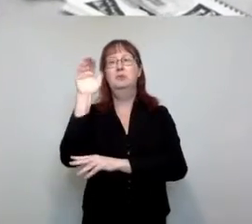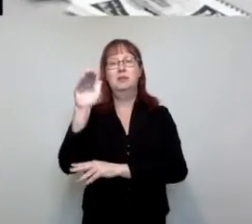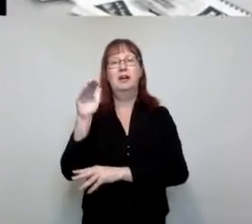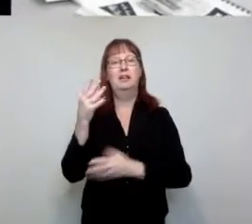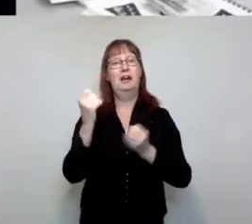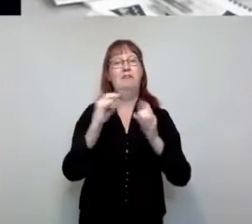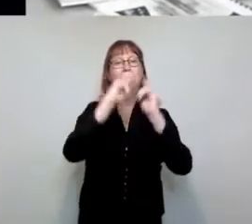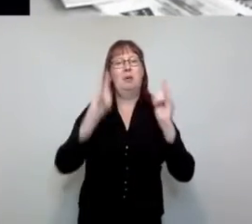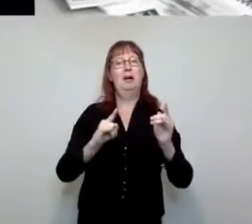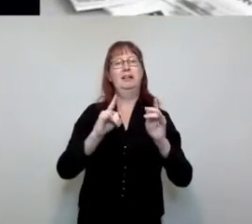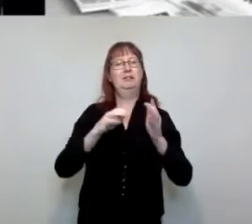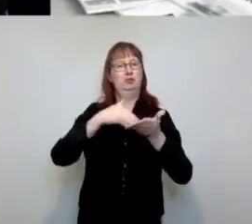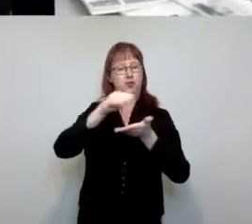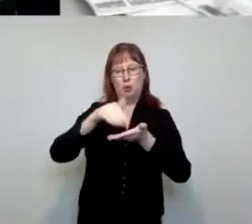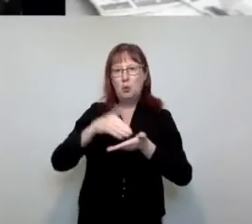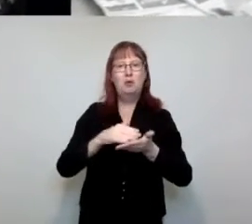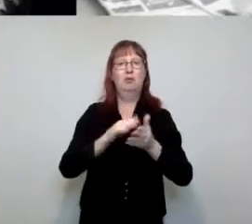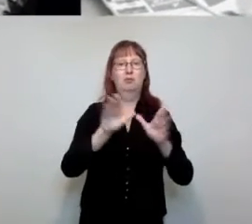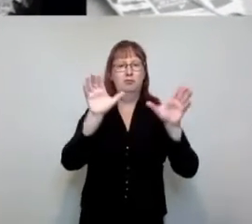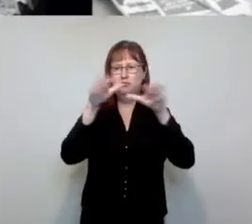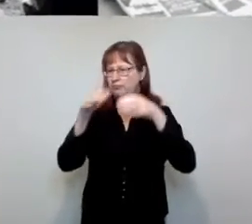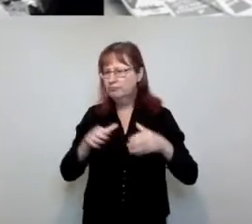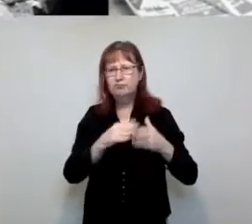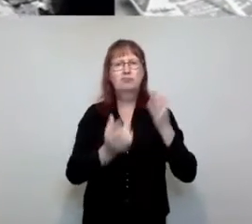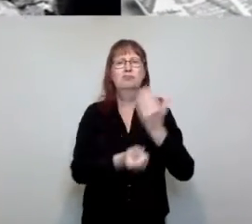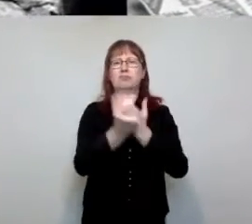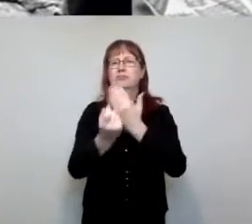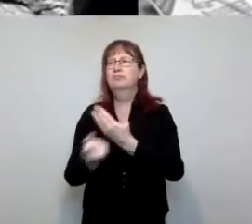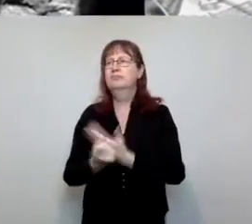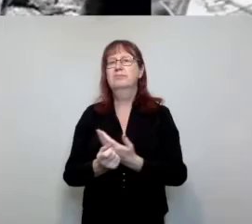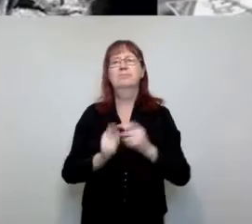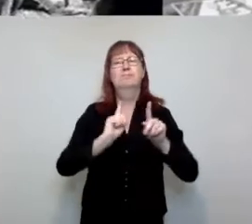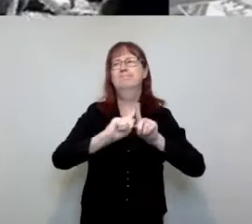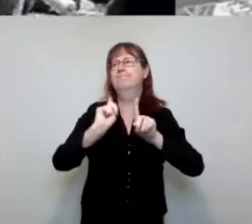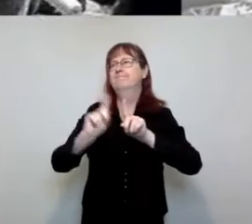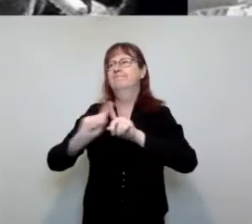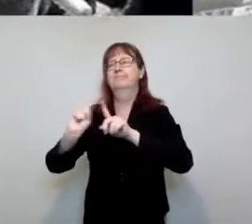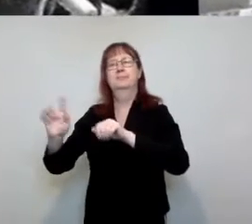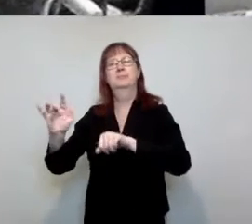elements to each festival. The daytime events were mostly held outdoors,